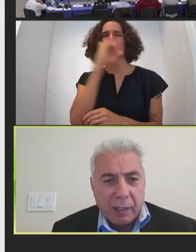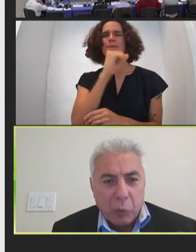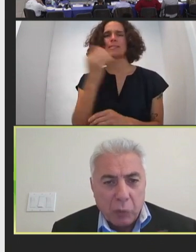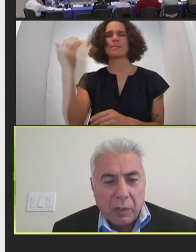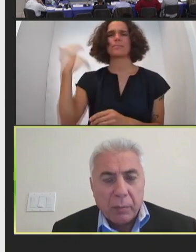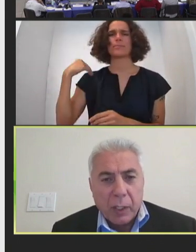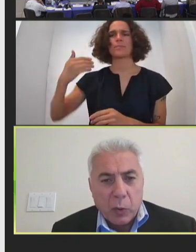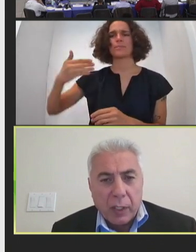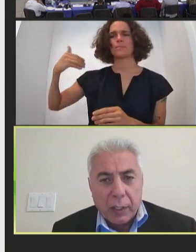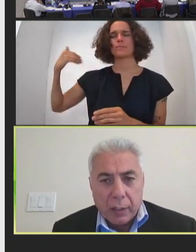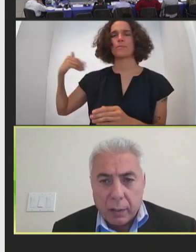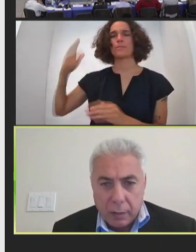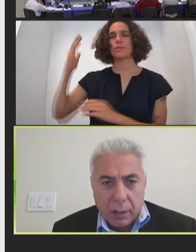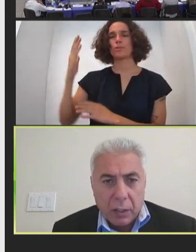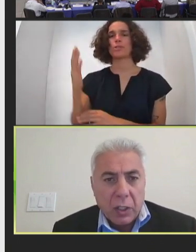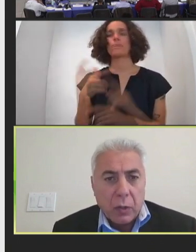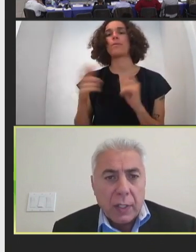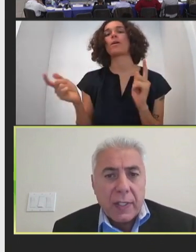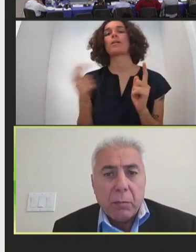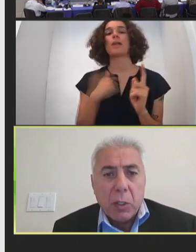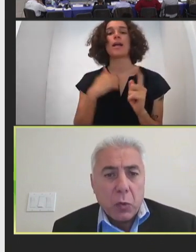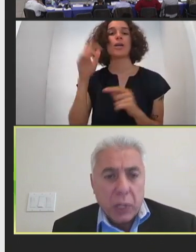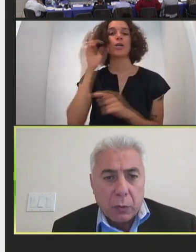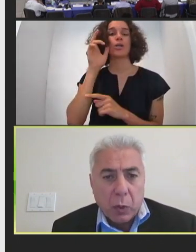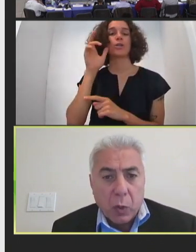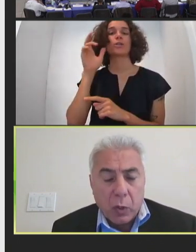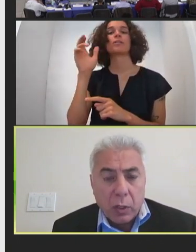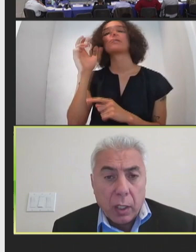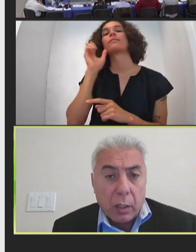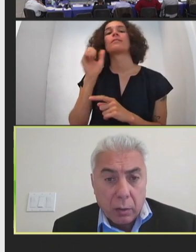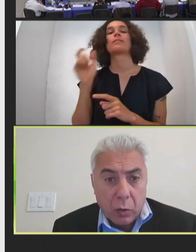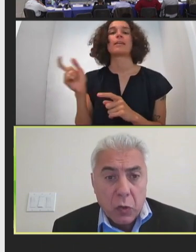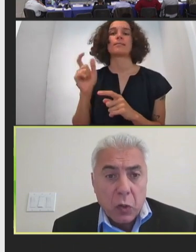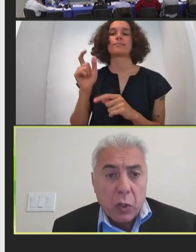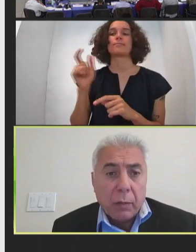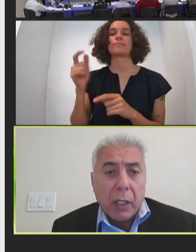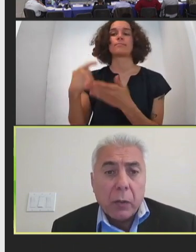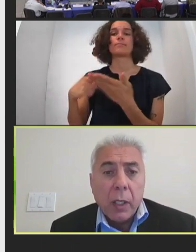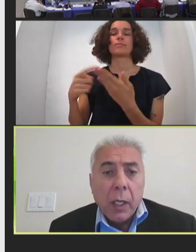heard from my colleague that they're touching on the same issues that we all are concerned about.